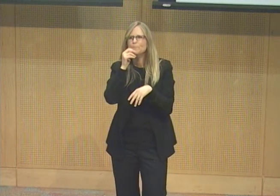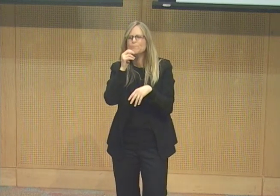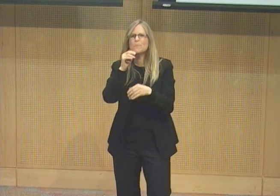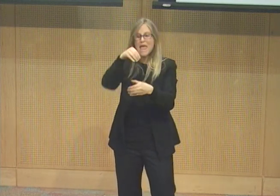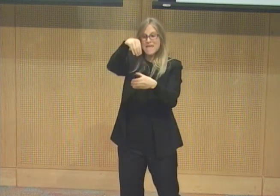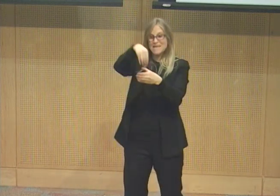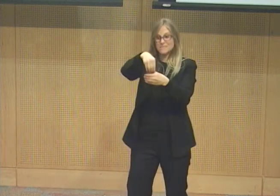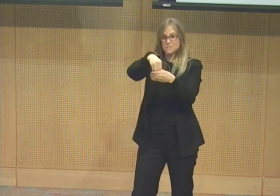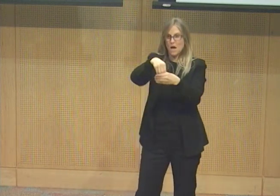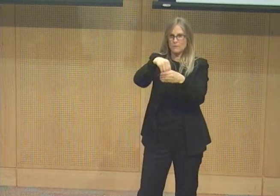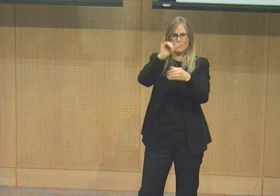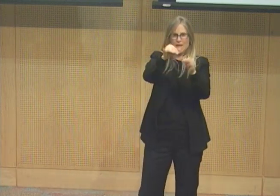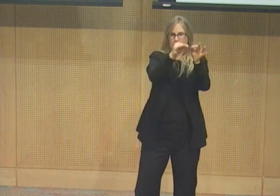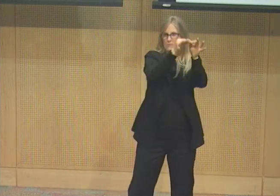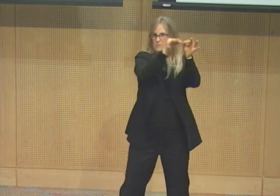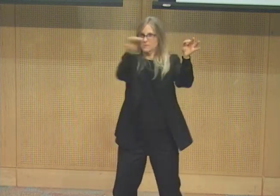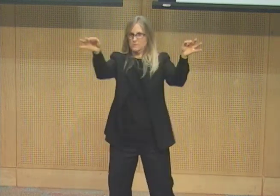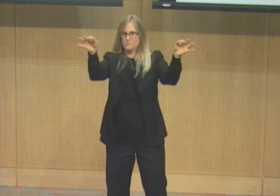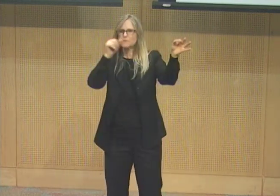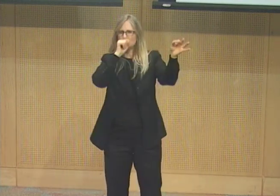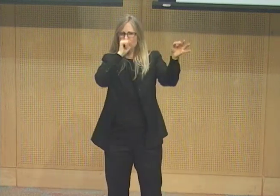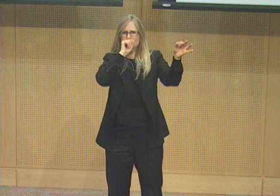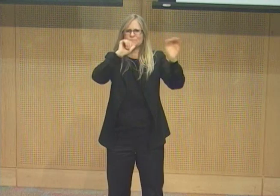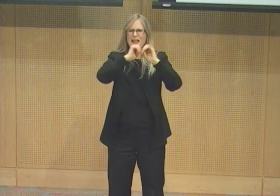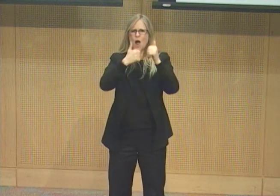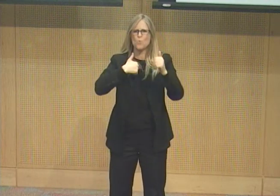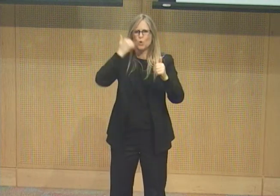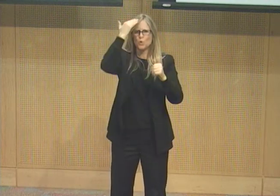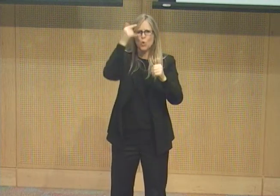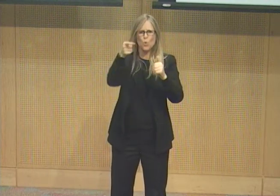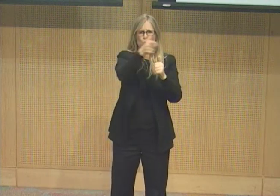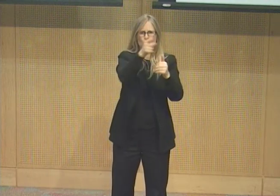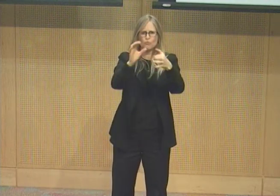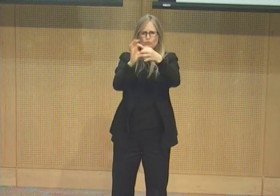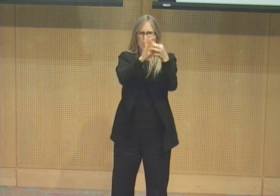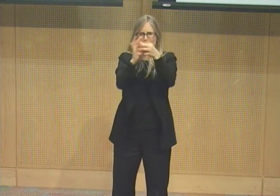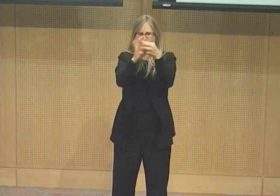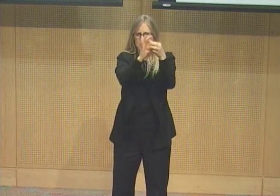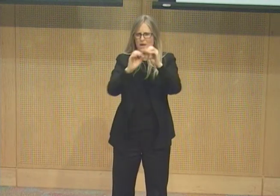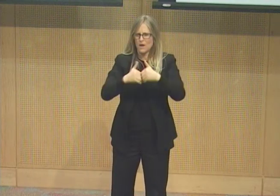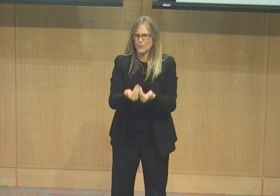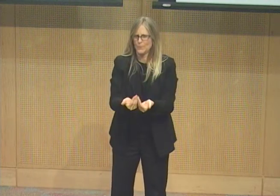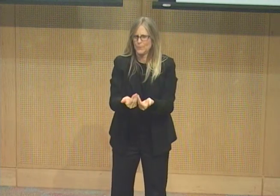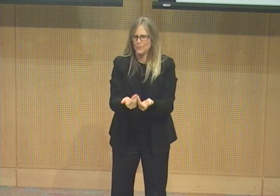I want to explain a little bit more in depth local coherence. Within a sentence,